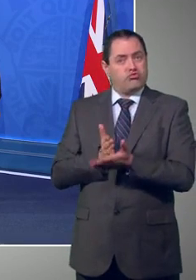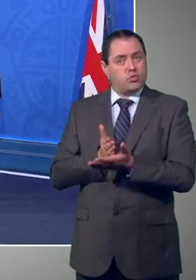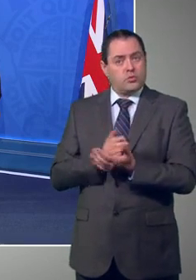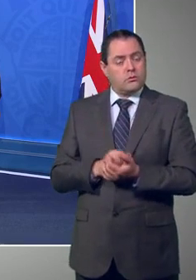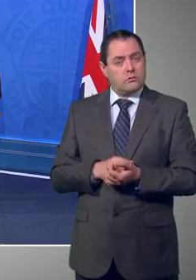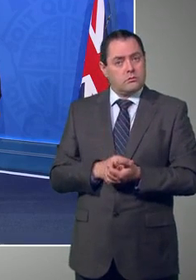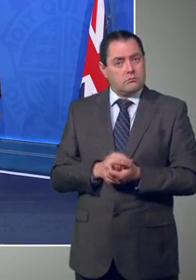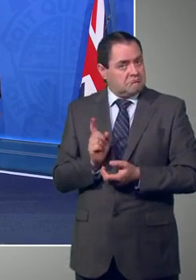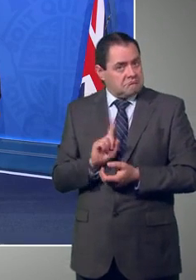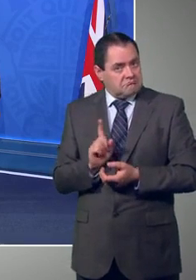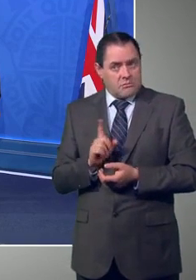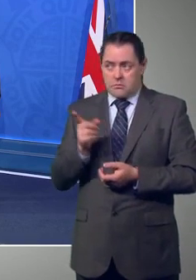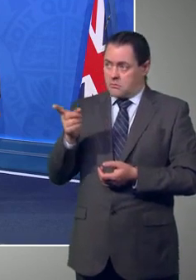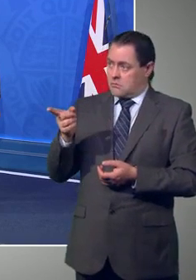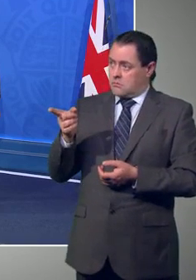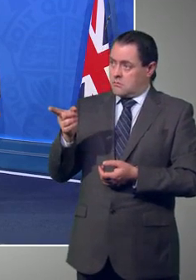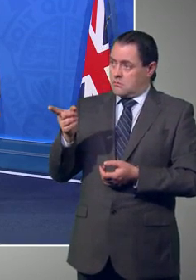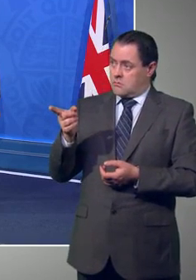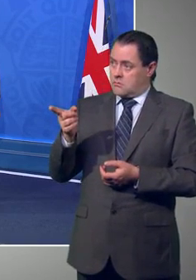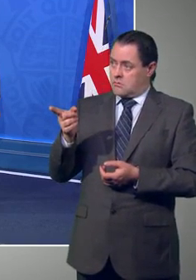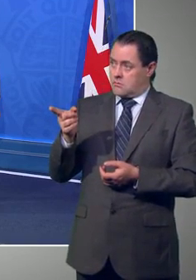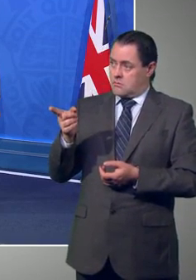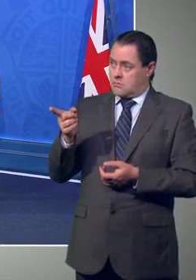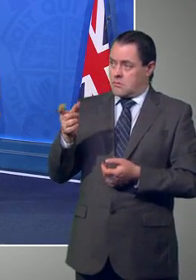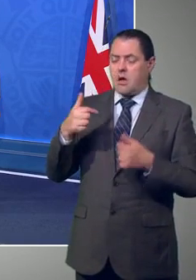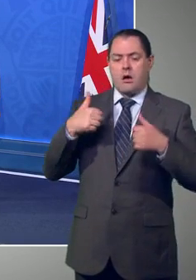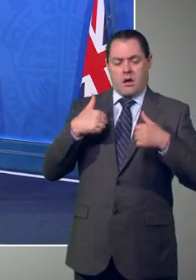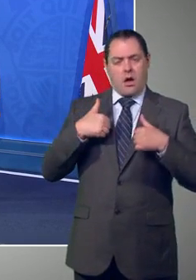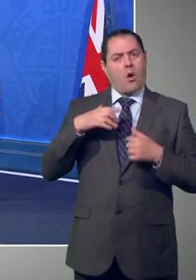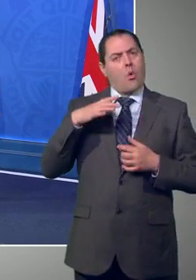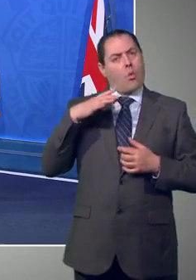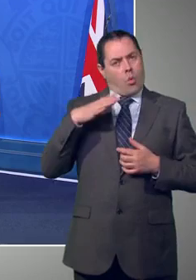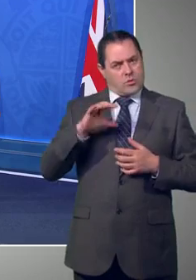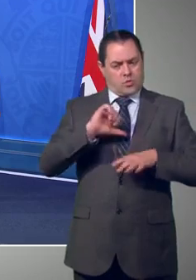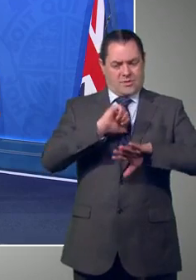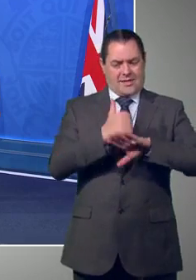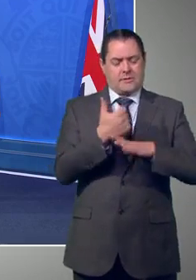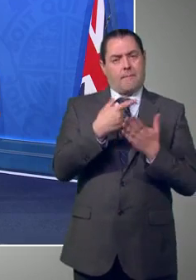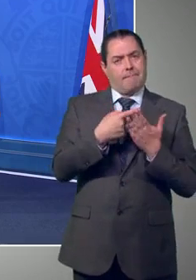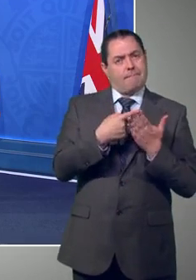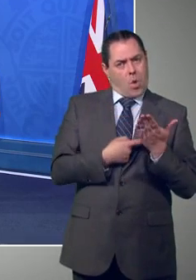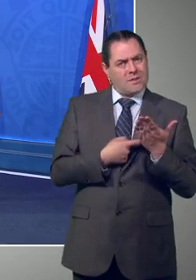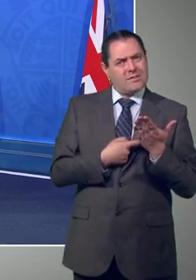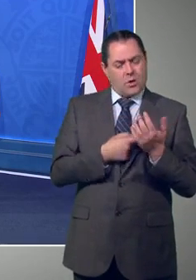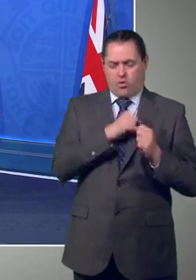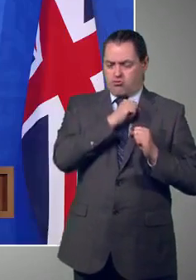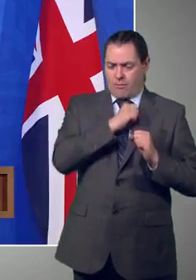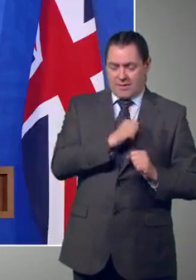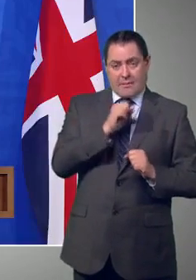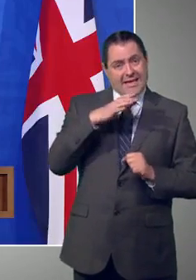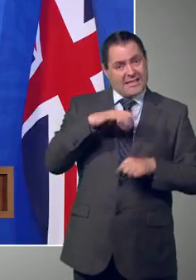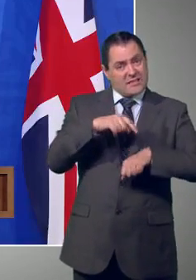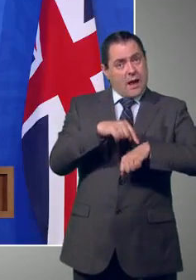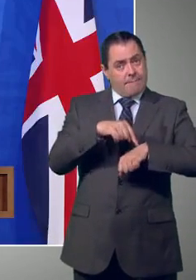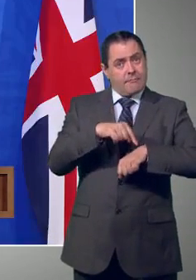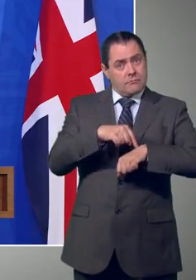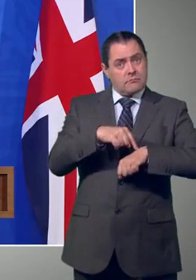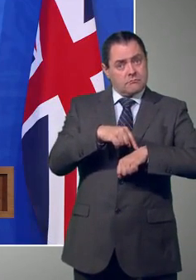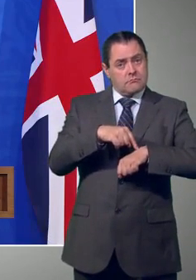committed to getting the policy in place, but it took time to